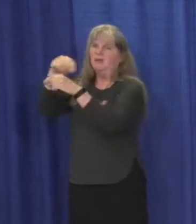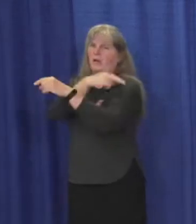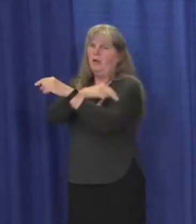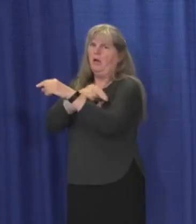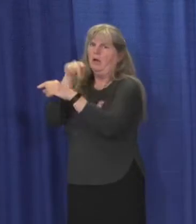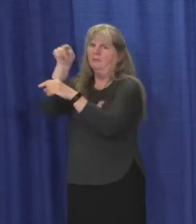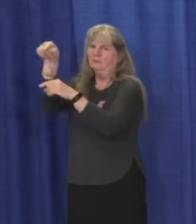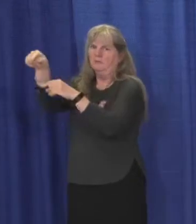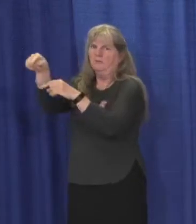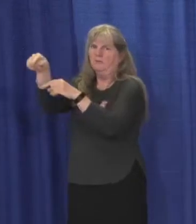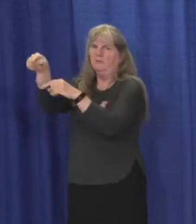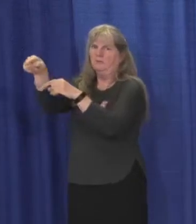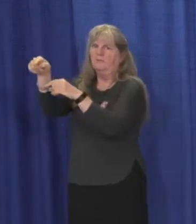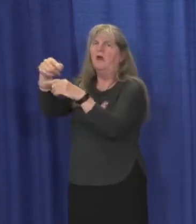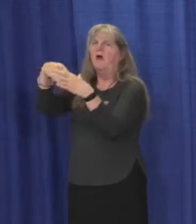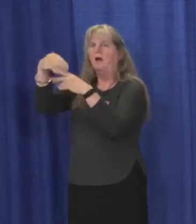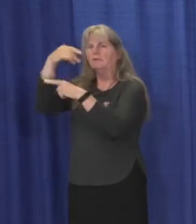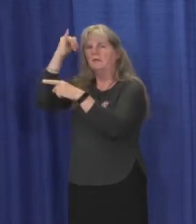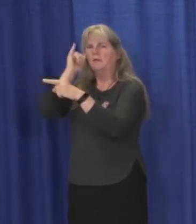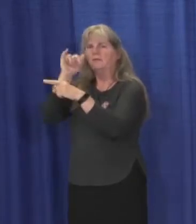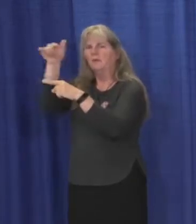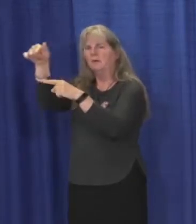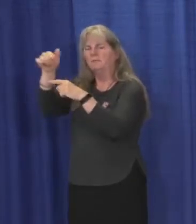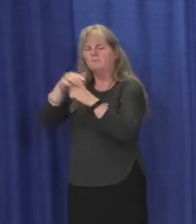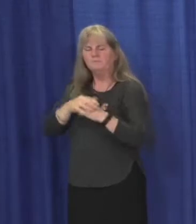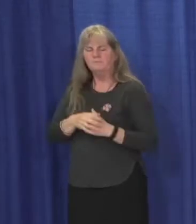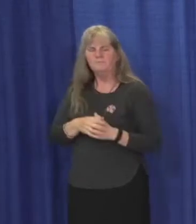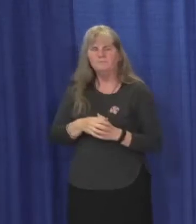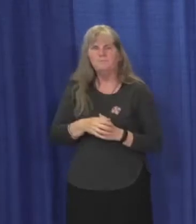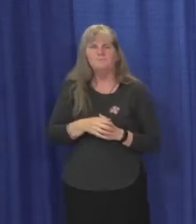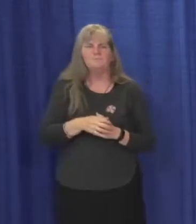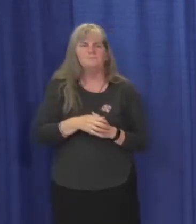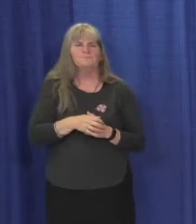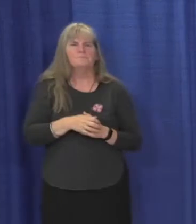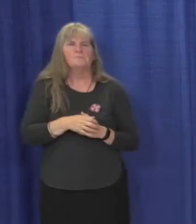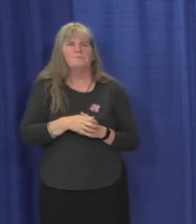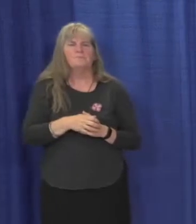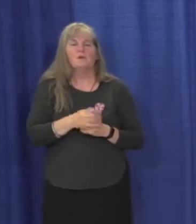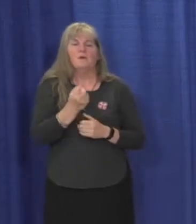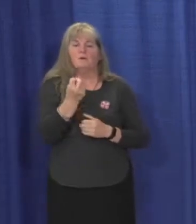these are still presently as of yesterday in hospital care down south.